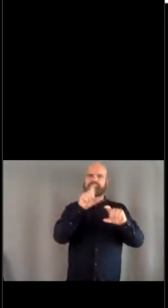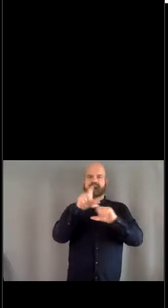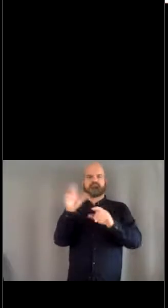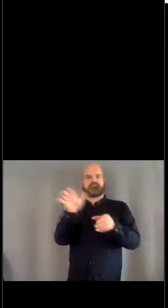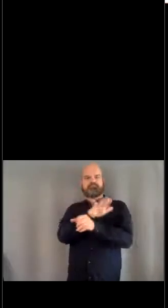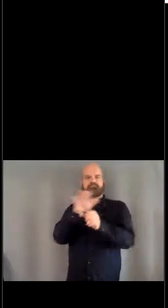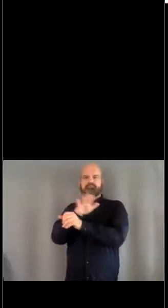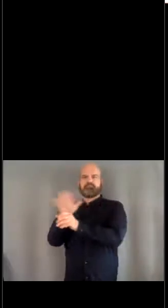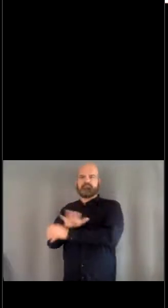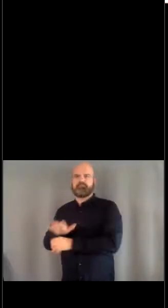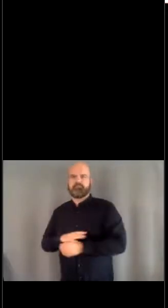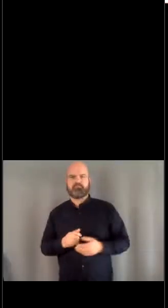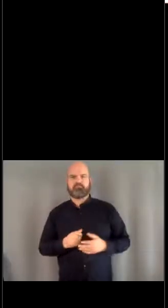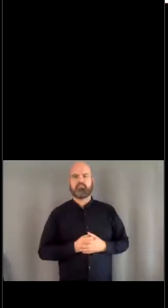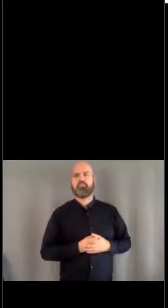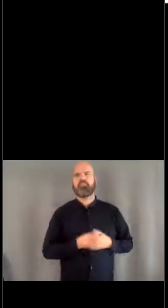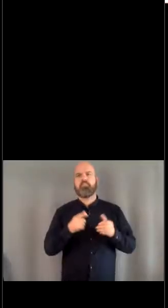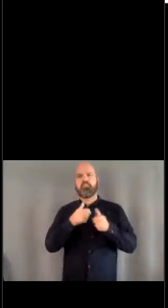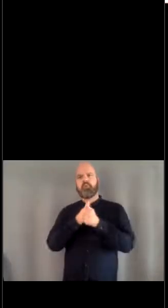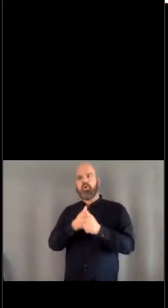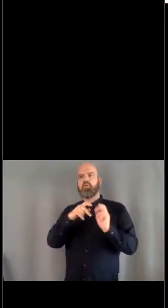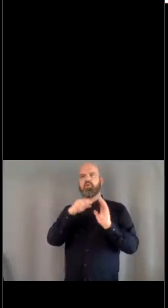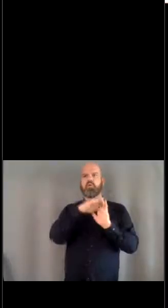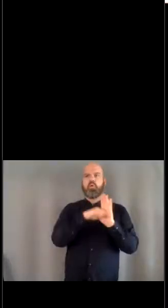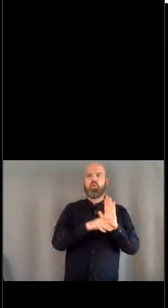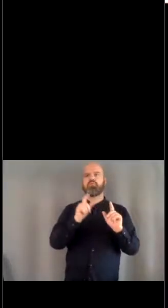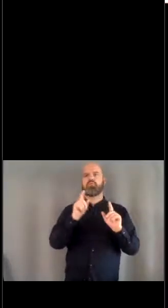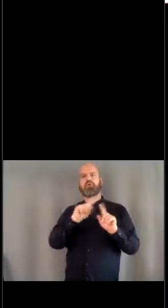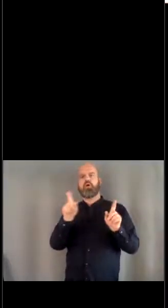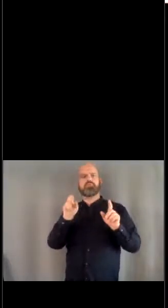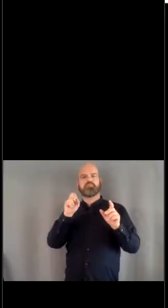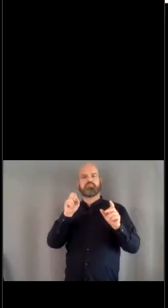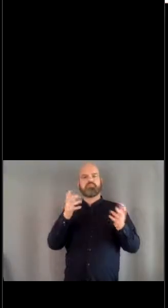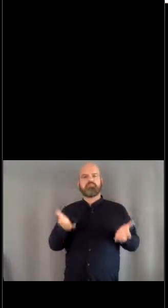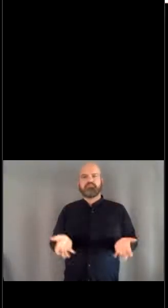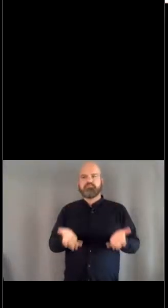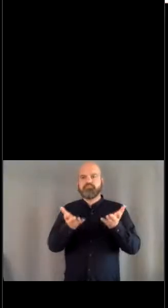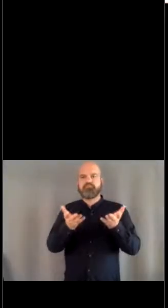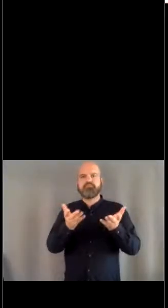micro grants, vocational training, these aren’t specific things